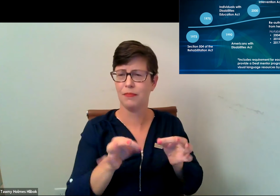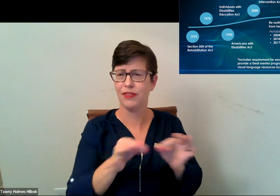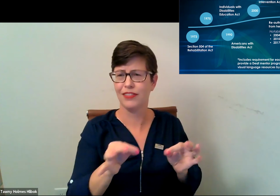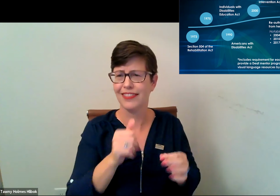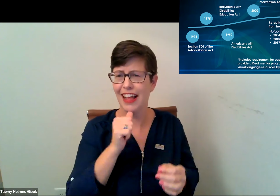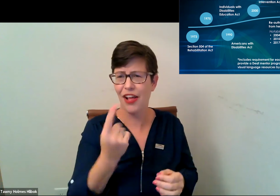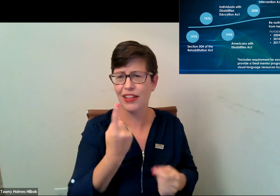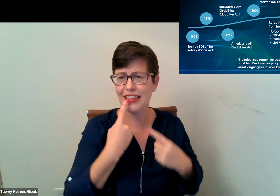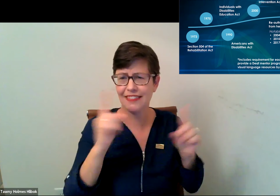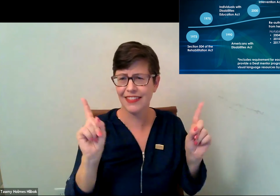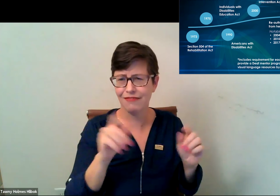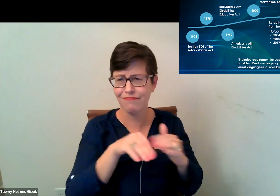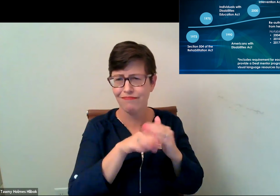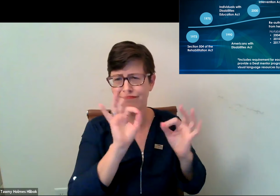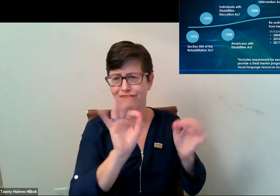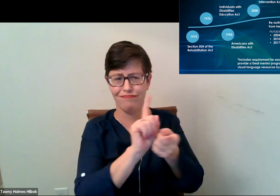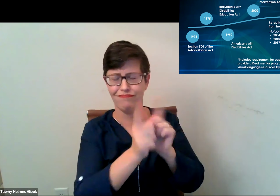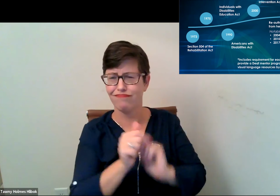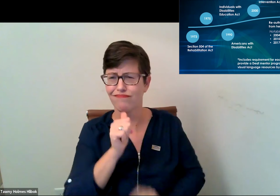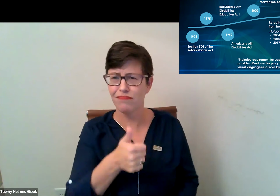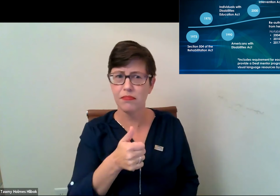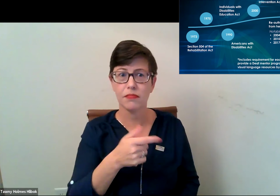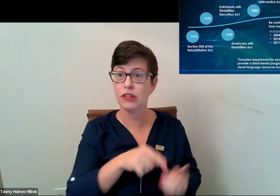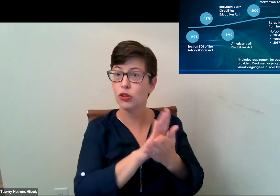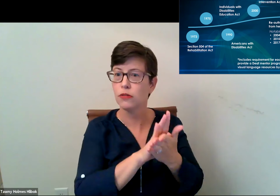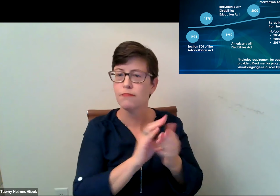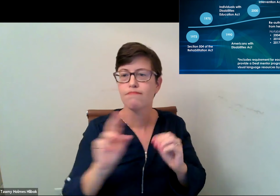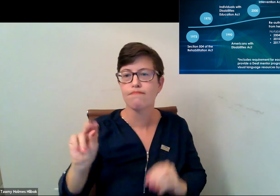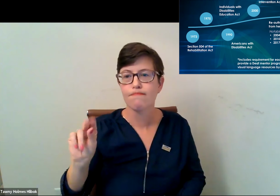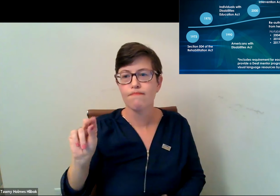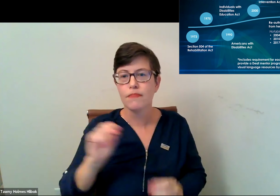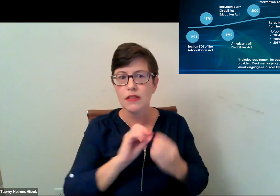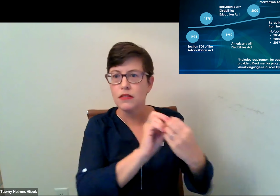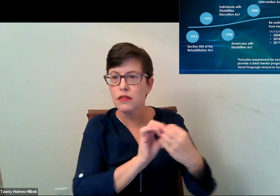That doesn't automatically include things like captioning or other resources that the family may need.